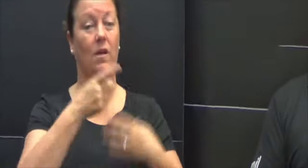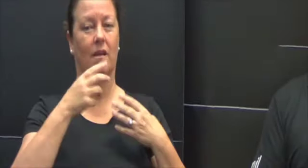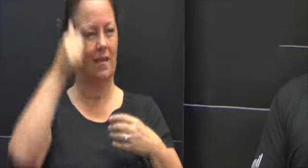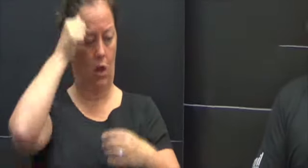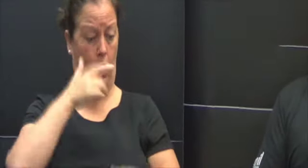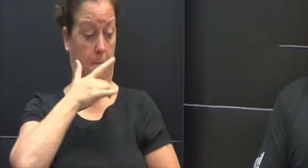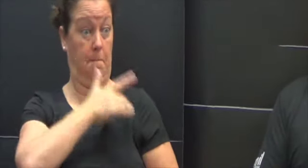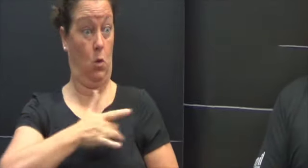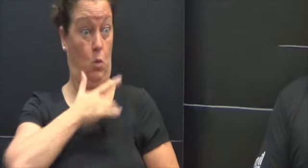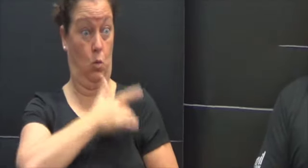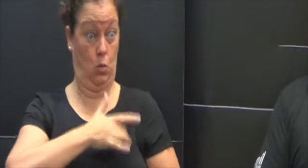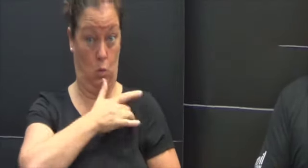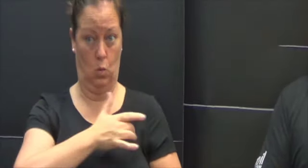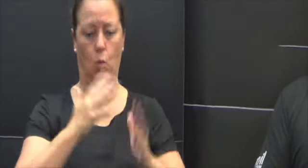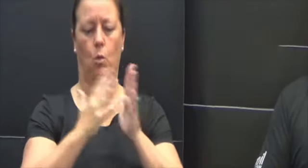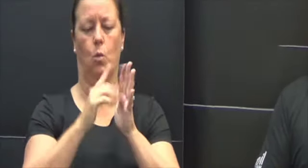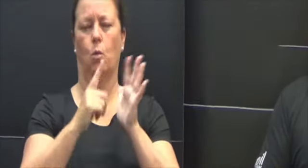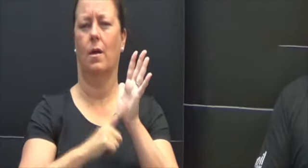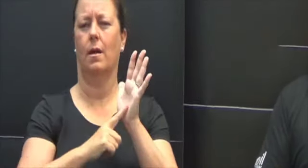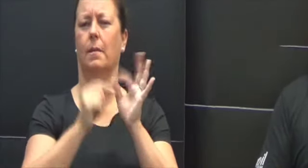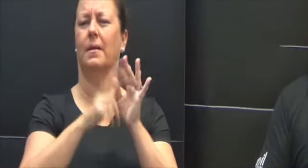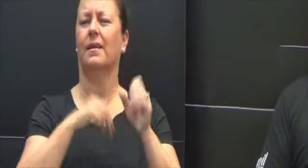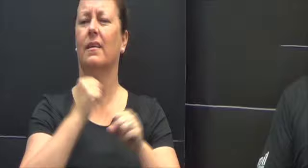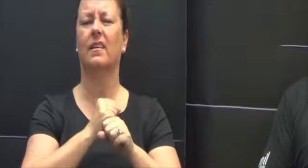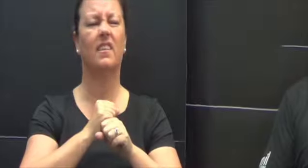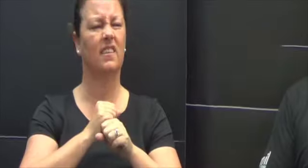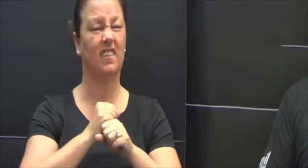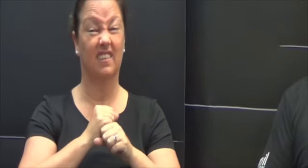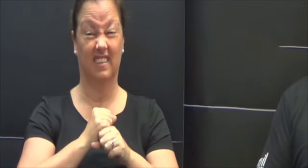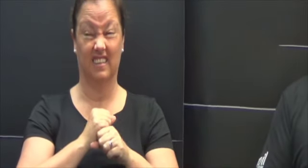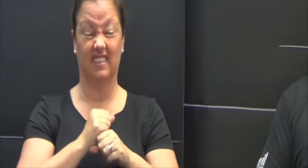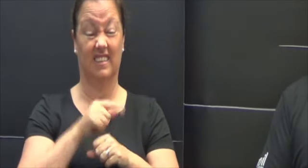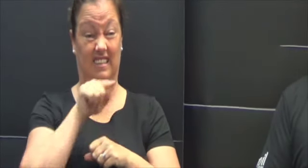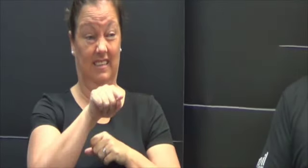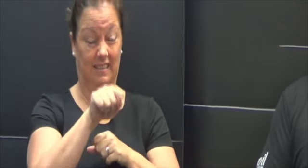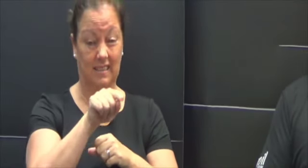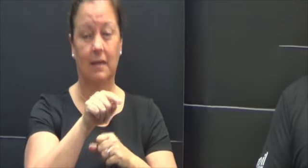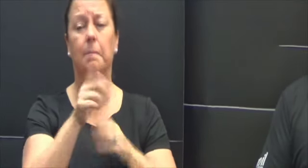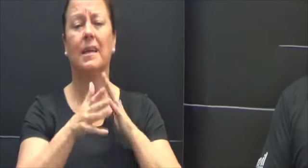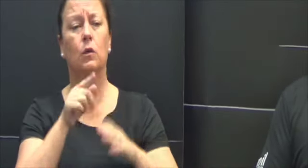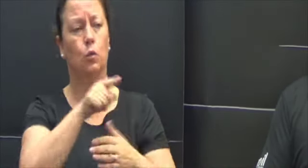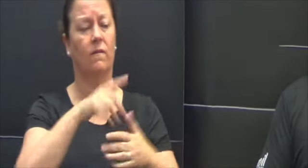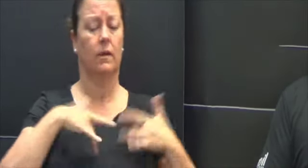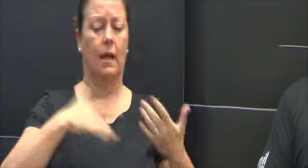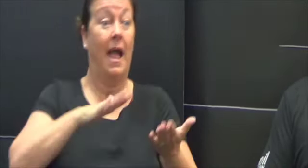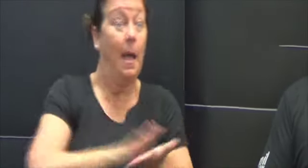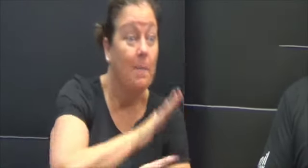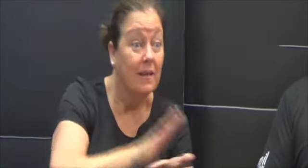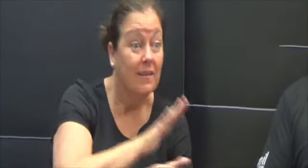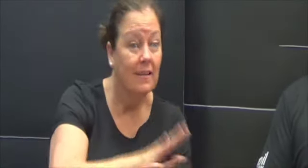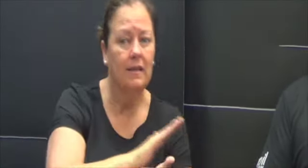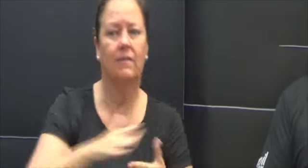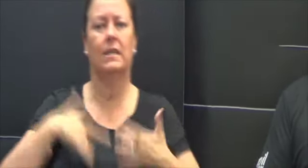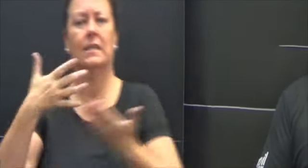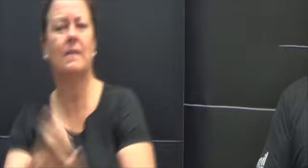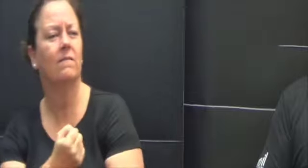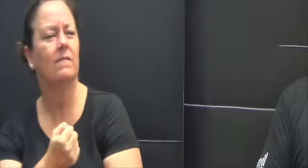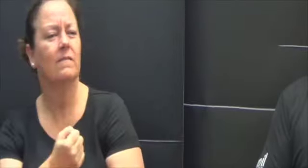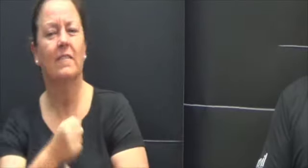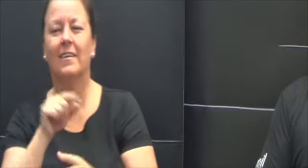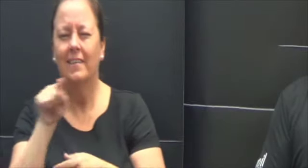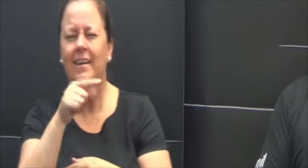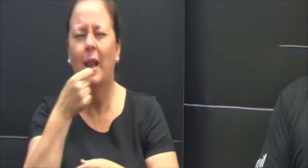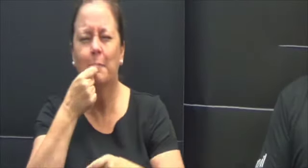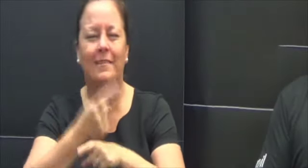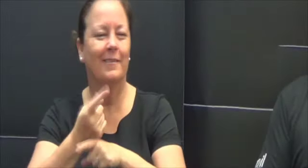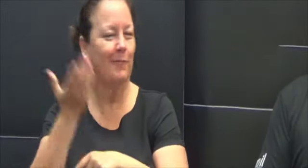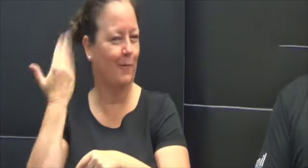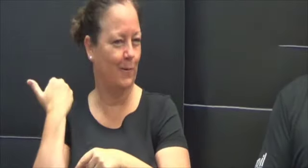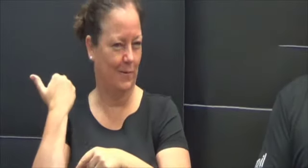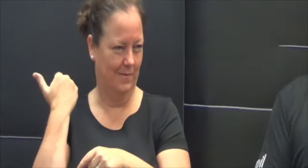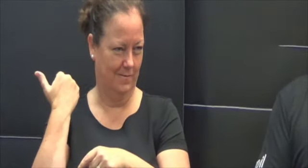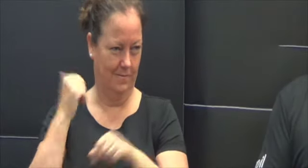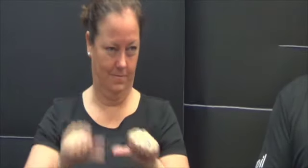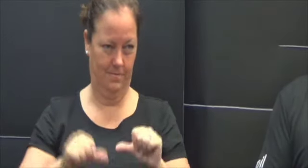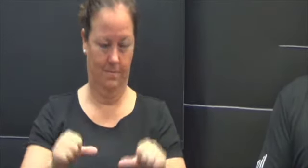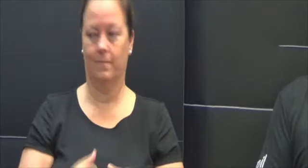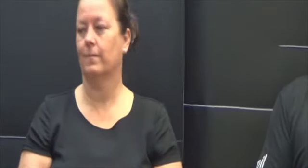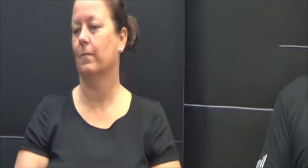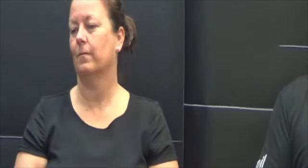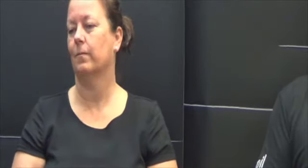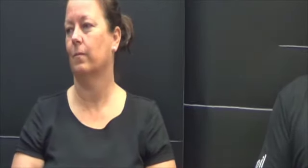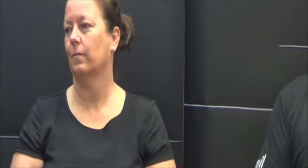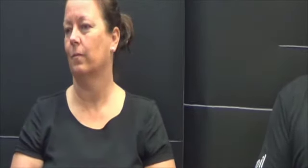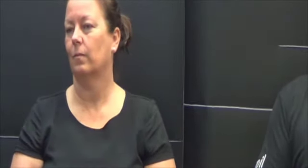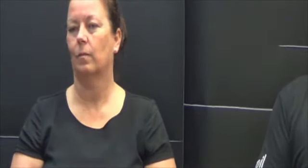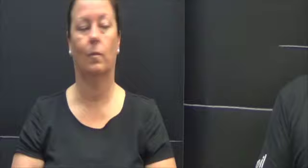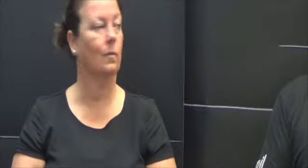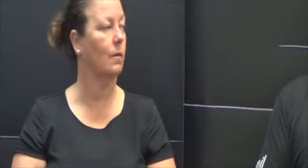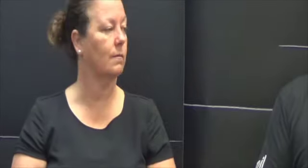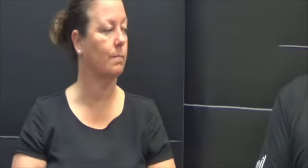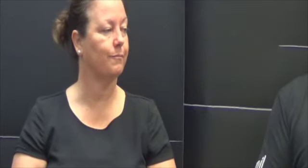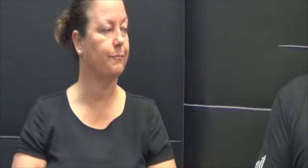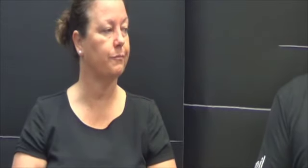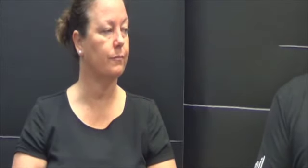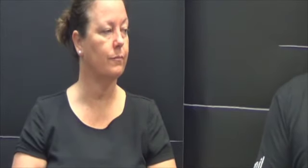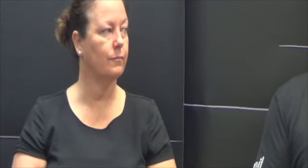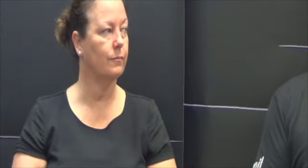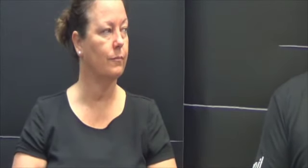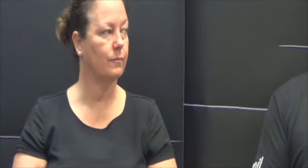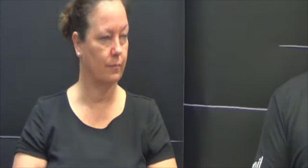that talks about happiness and safety. All of which we have touched on already this morning.